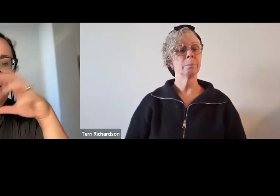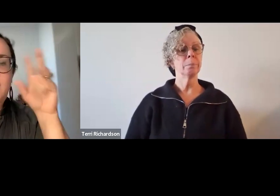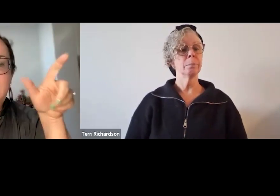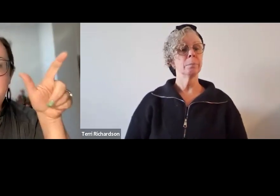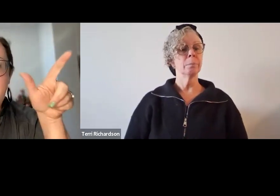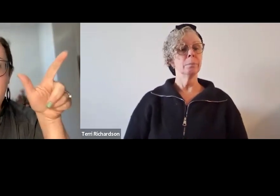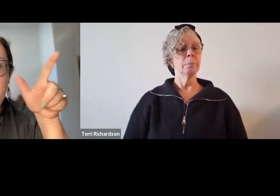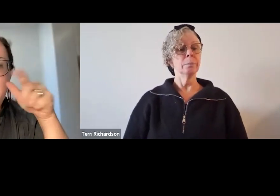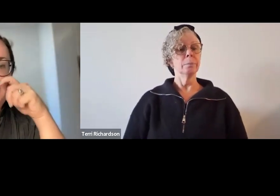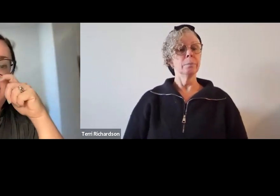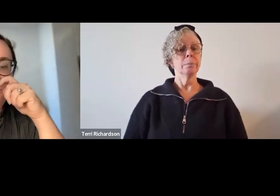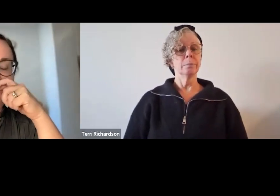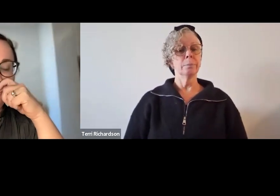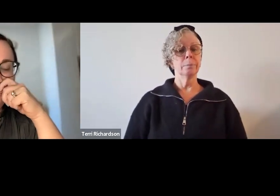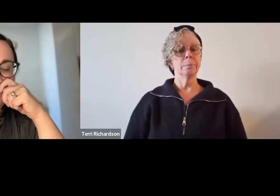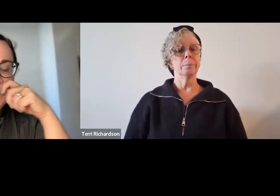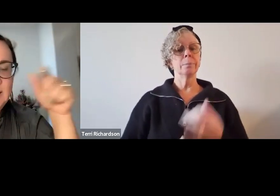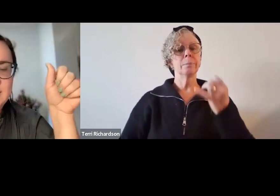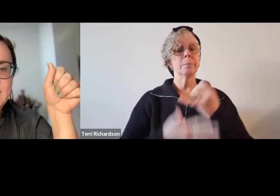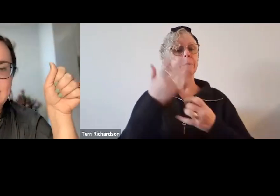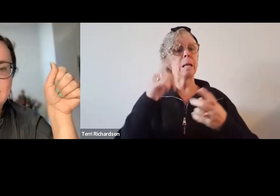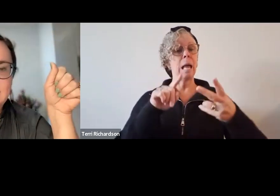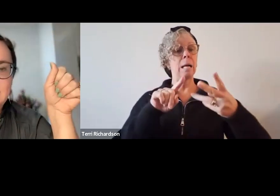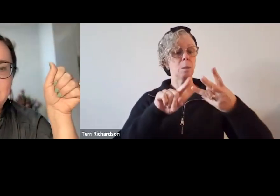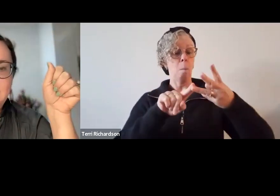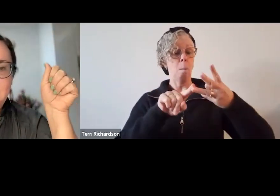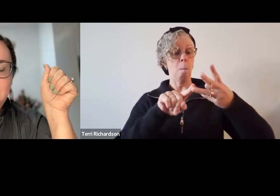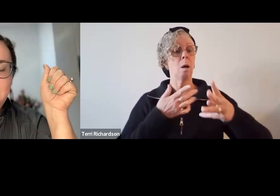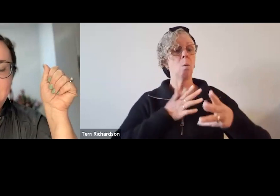The last point I wanted to make is that